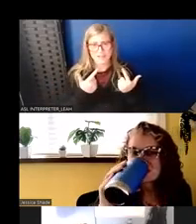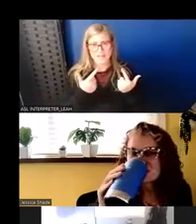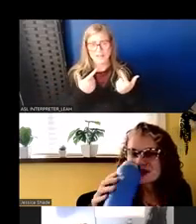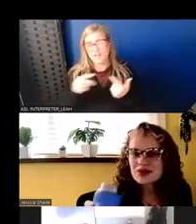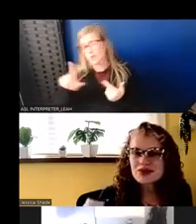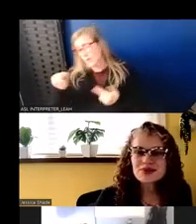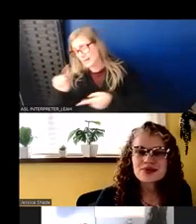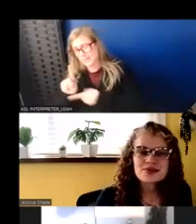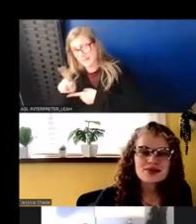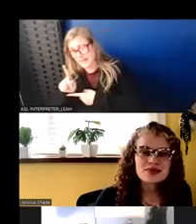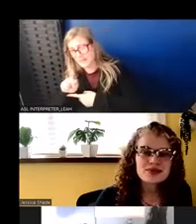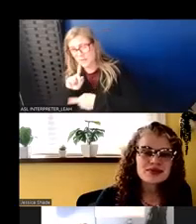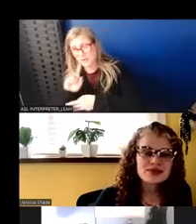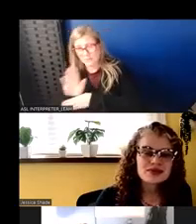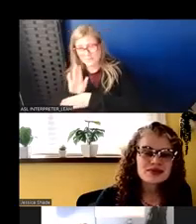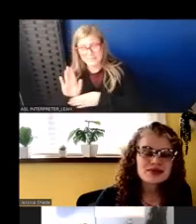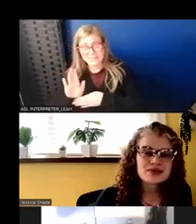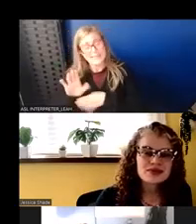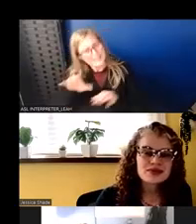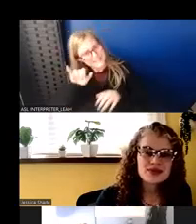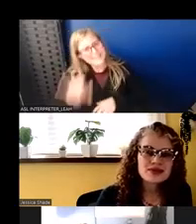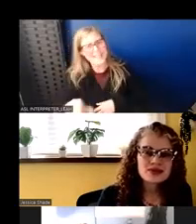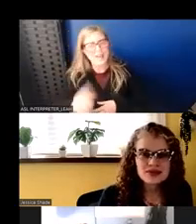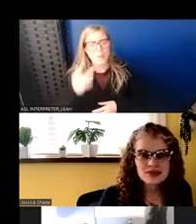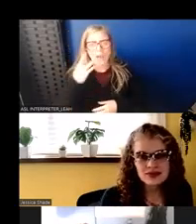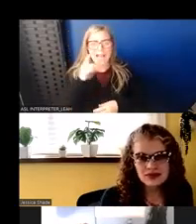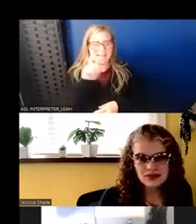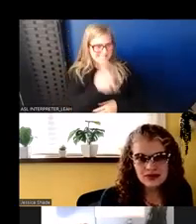And that social support is what builds trust.